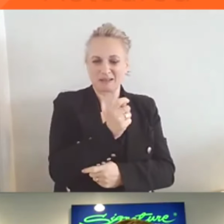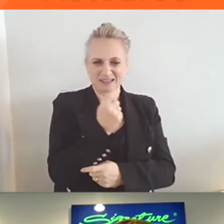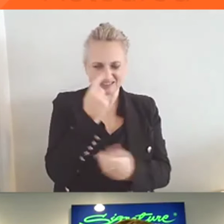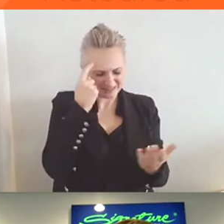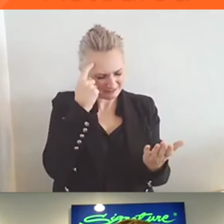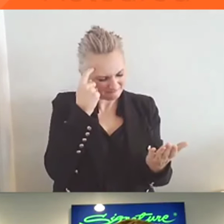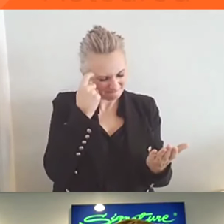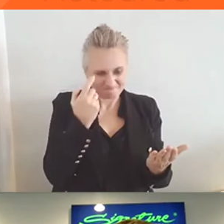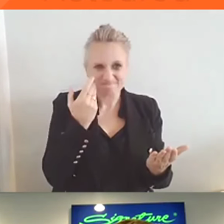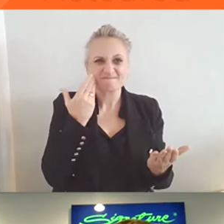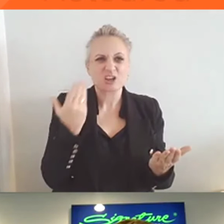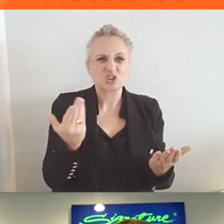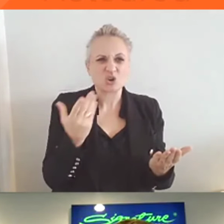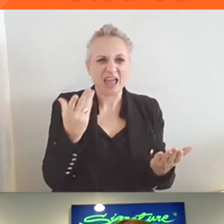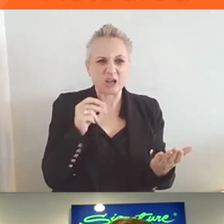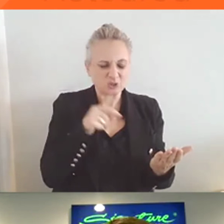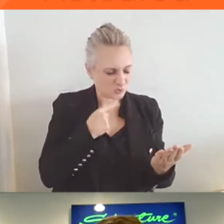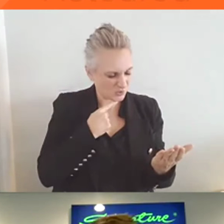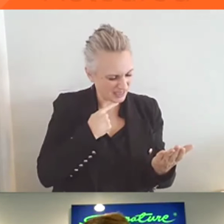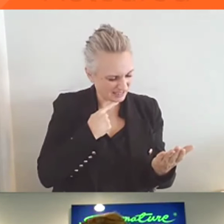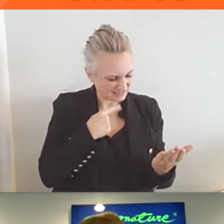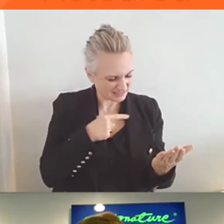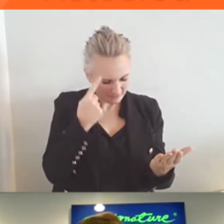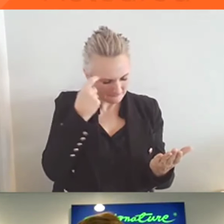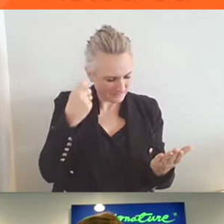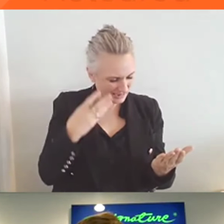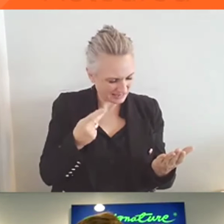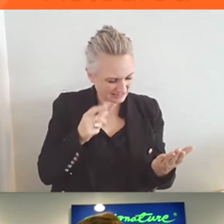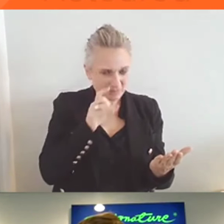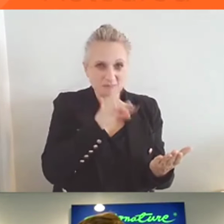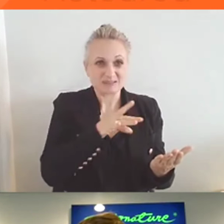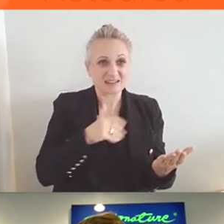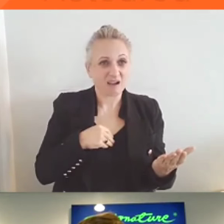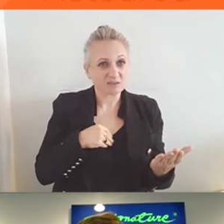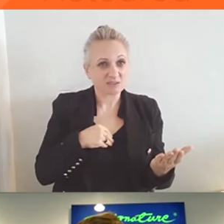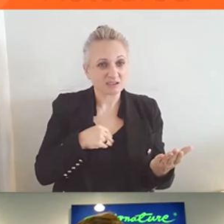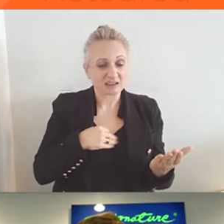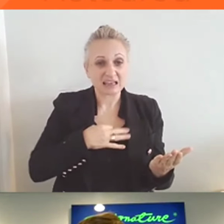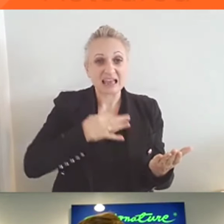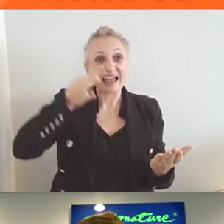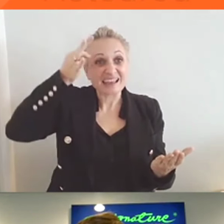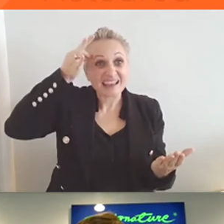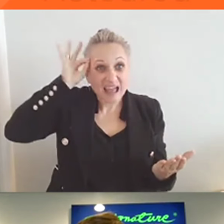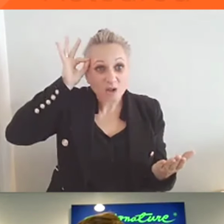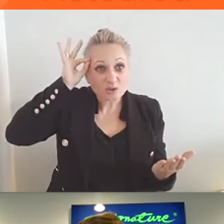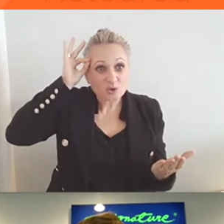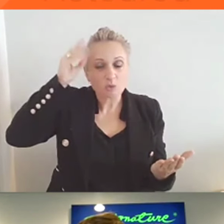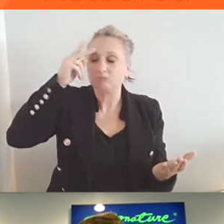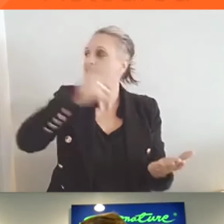made something up on the spot. When it got sign off from Council they didn't even look at the plans closely enough and just signed